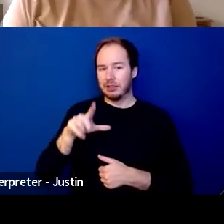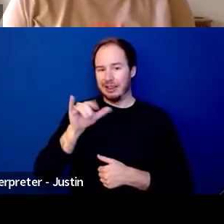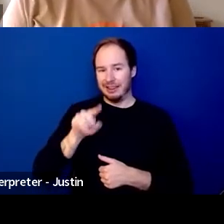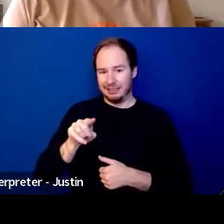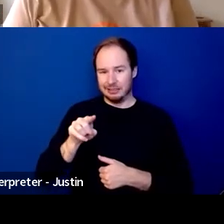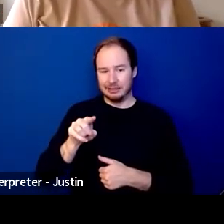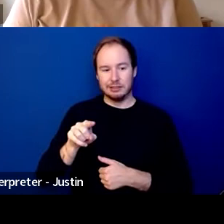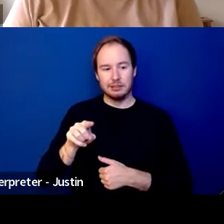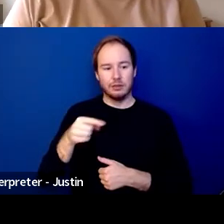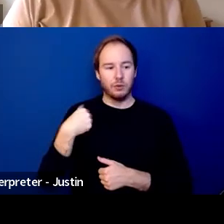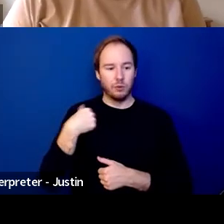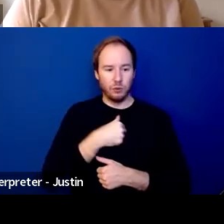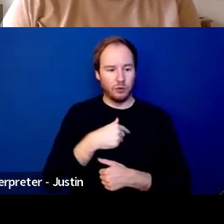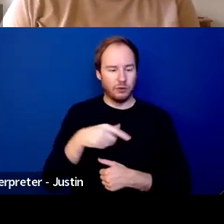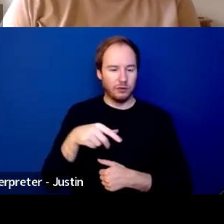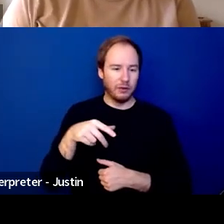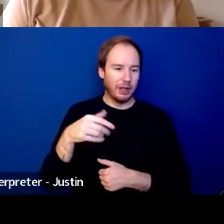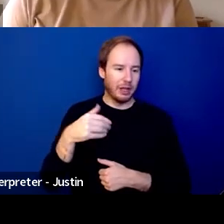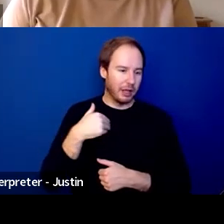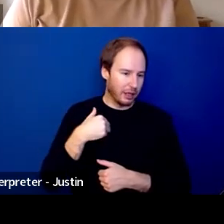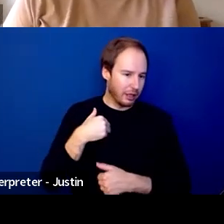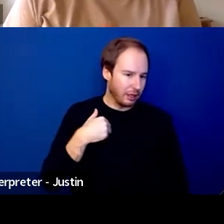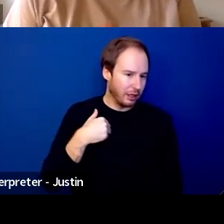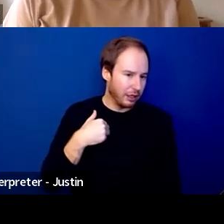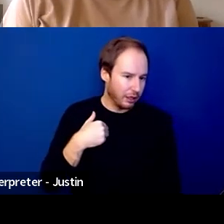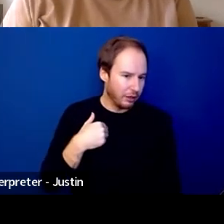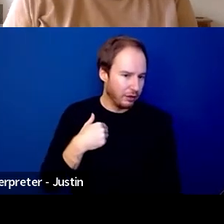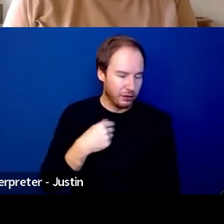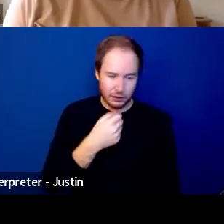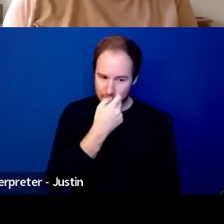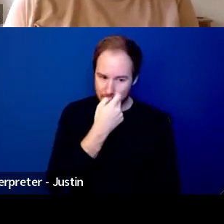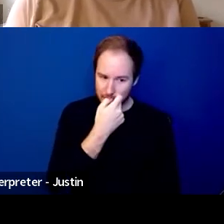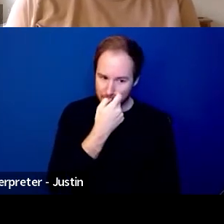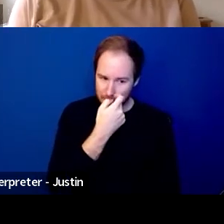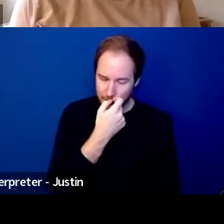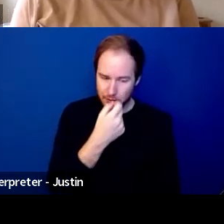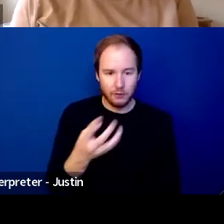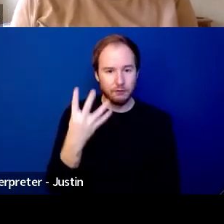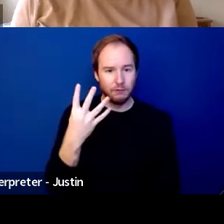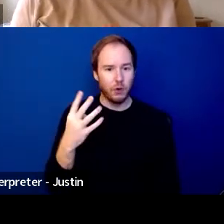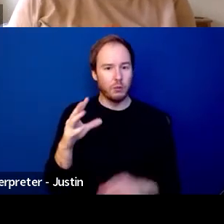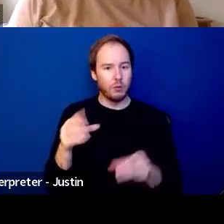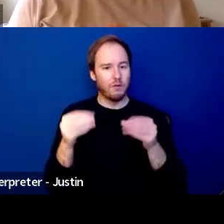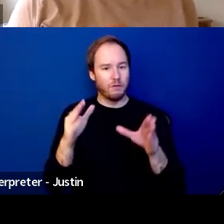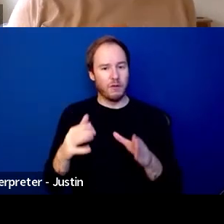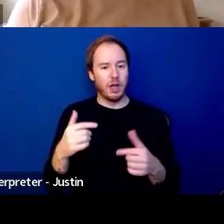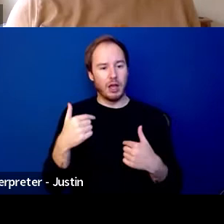actually we have now four providers. So we have myself as a psychiatrist.